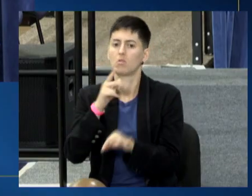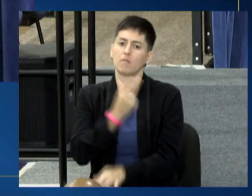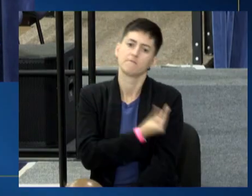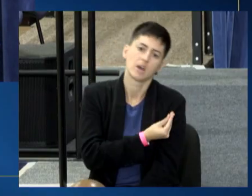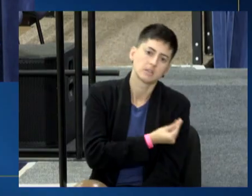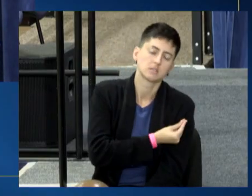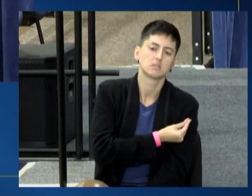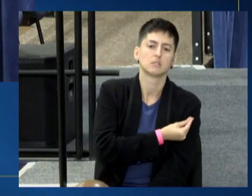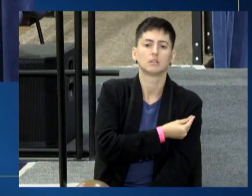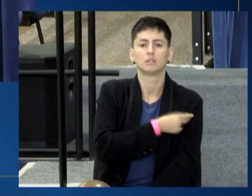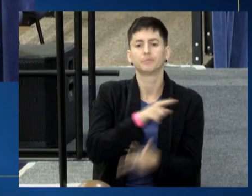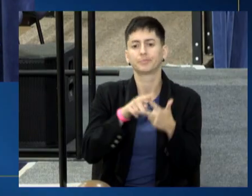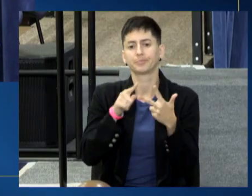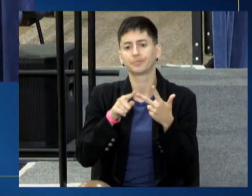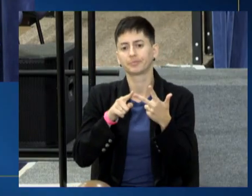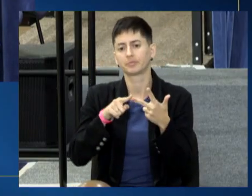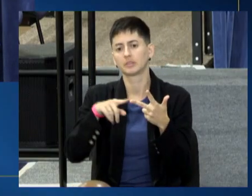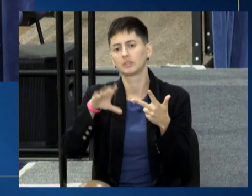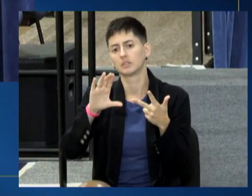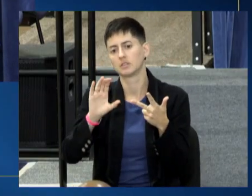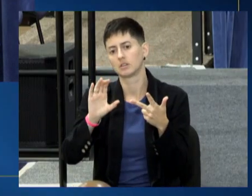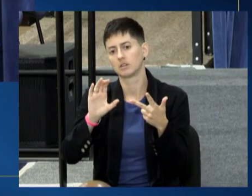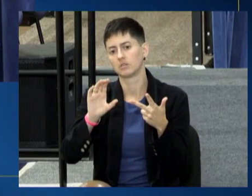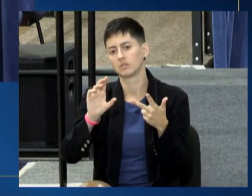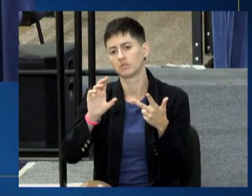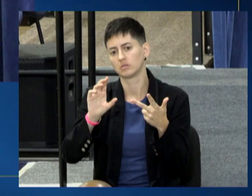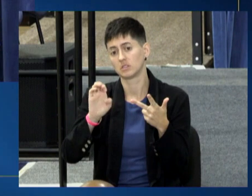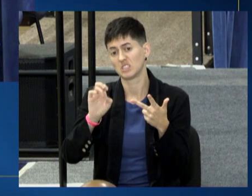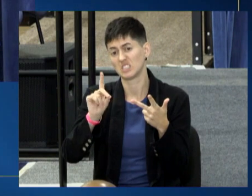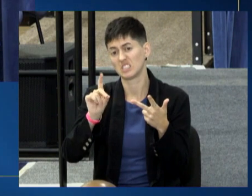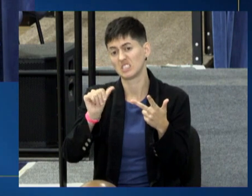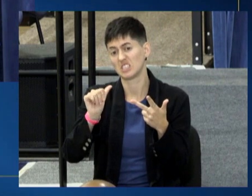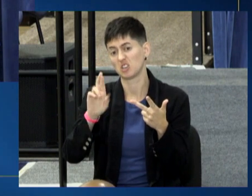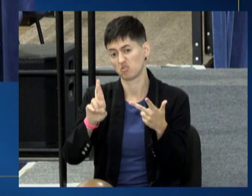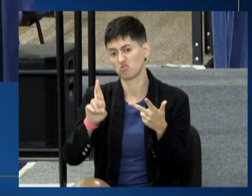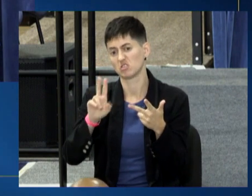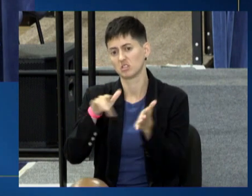the Center for Drugs. So, chemotherapies, therapeutic antibodies, et cetera.